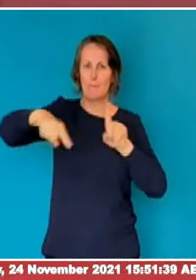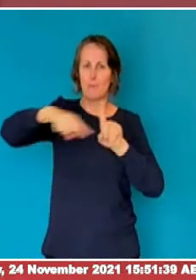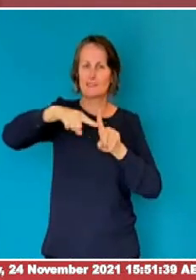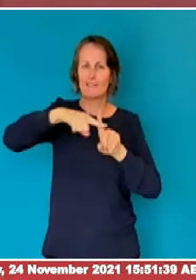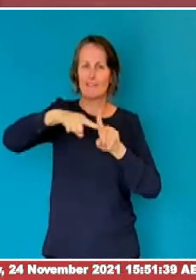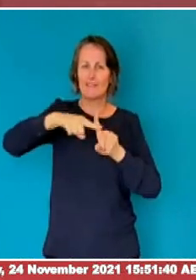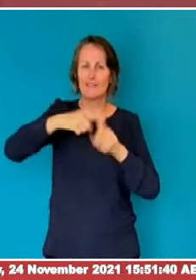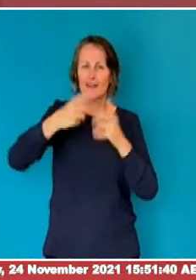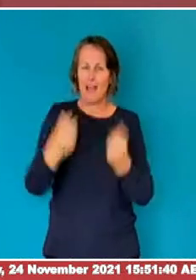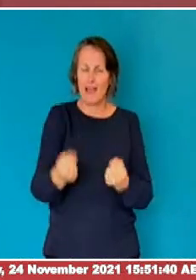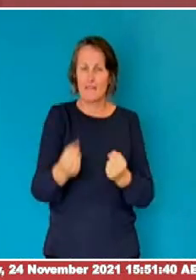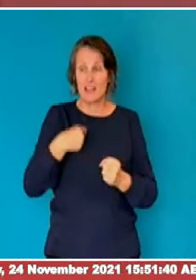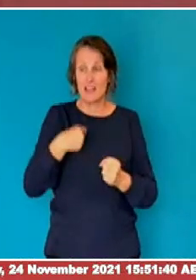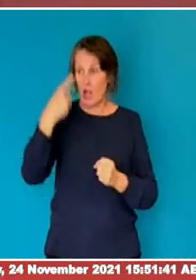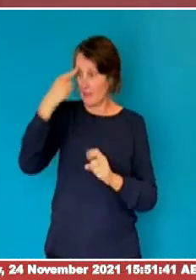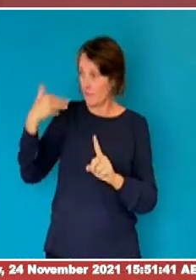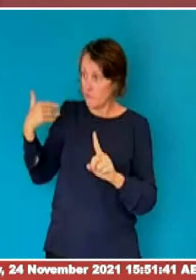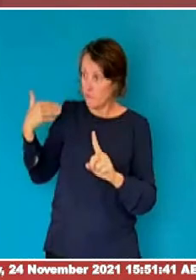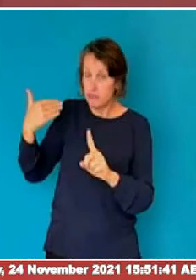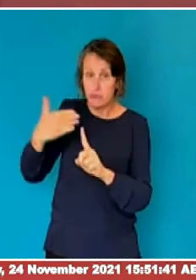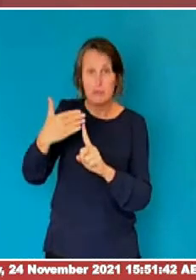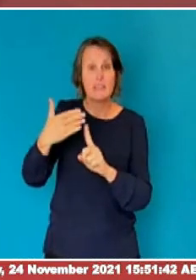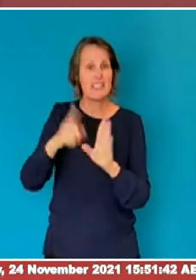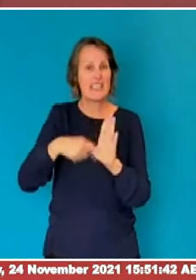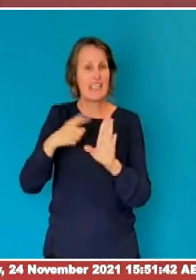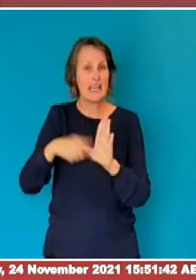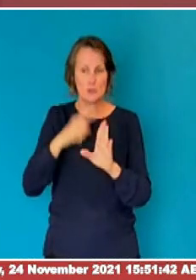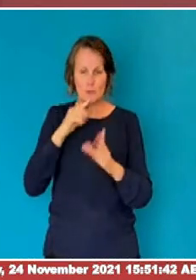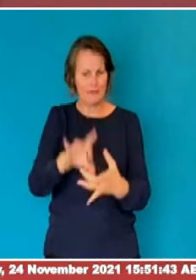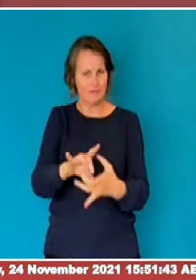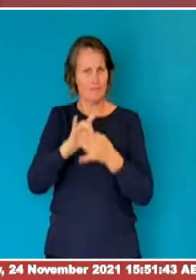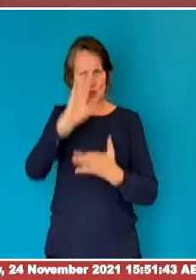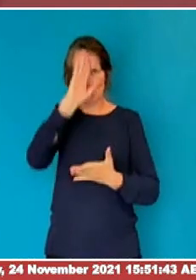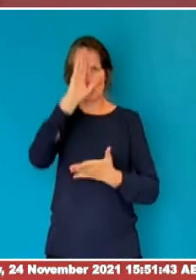And I think over the years, we've managed to build that trust in an organisation.